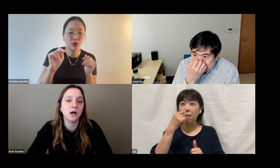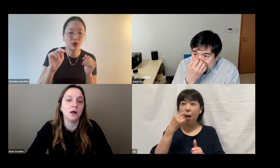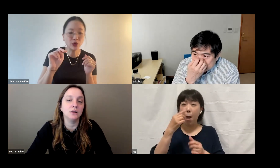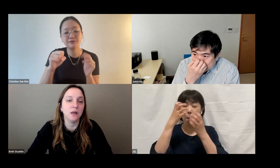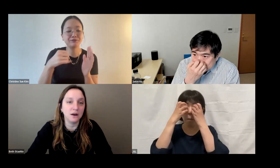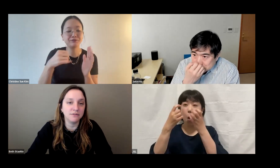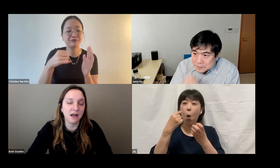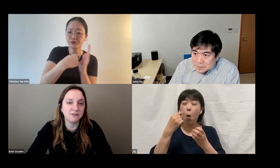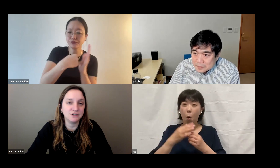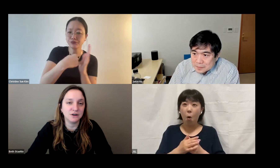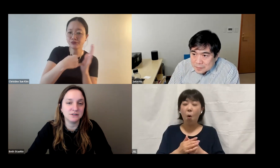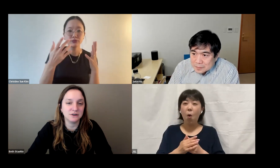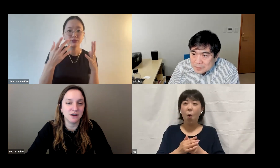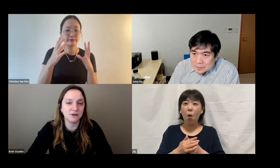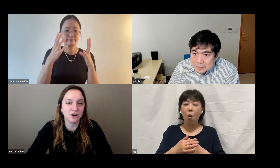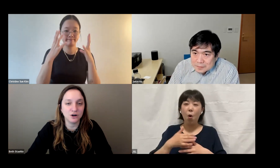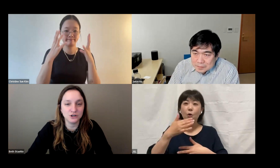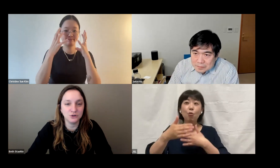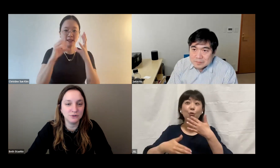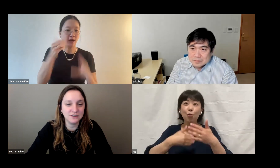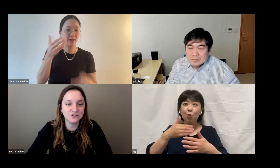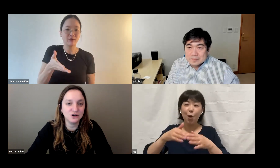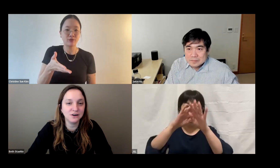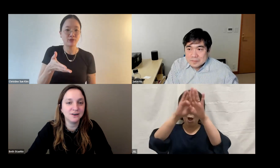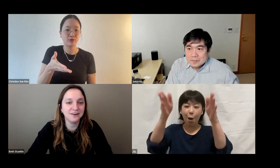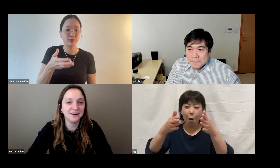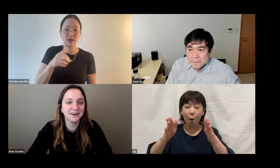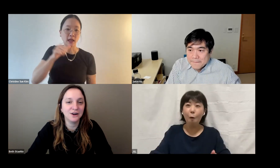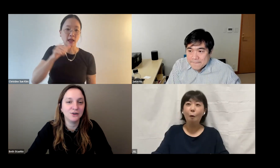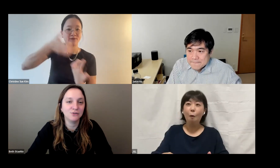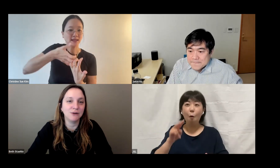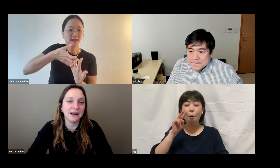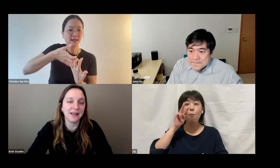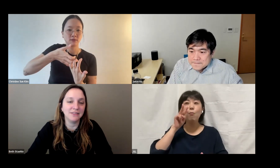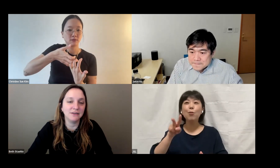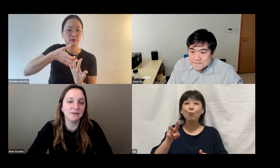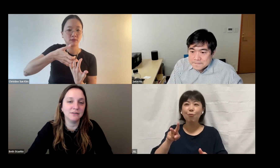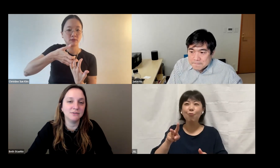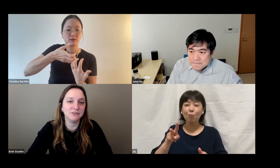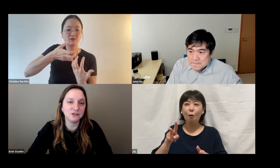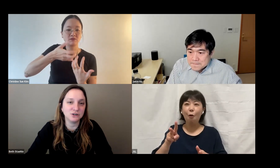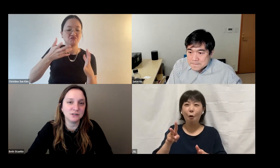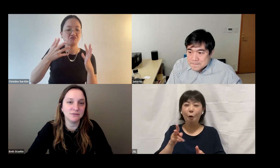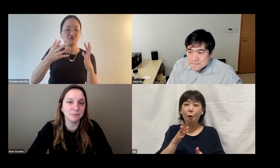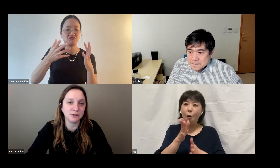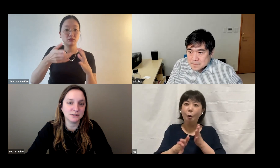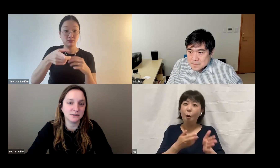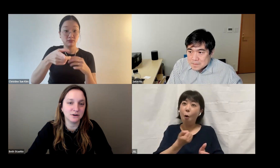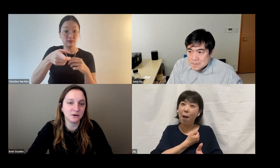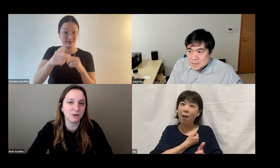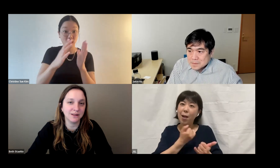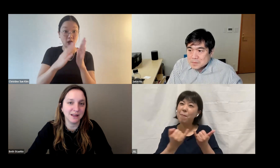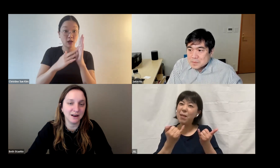a lot of the avatars are of a cartoon nature, right? And the features of a person aren’t quite there.